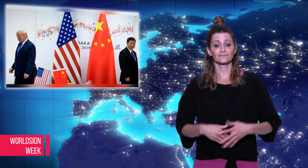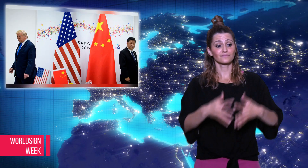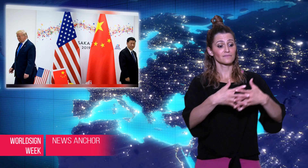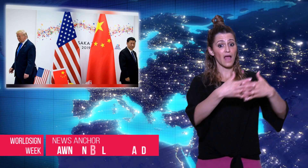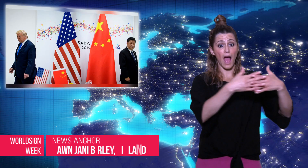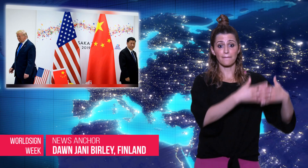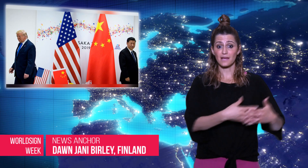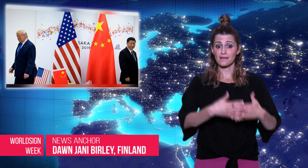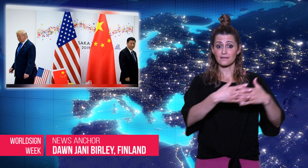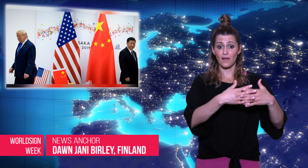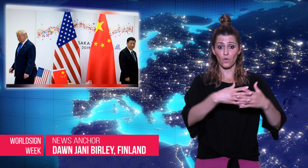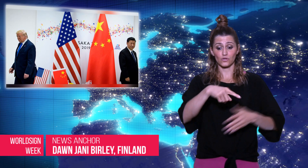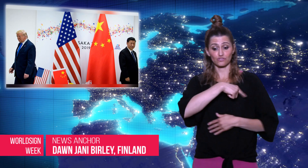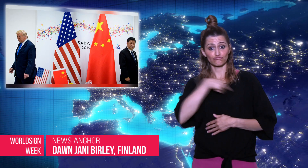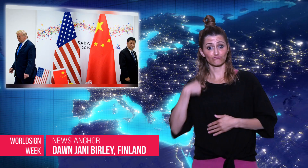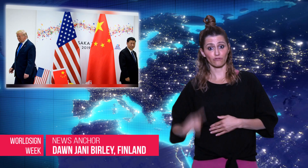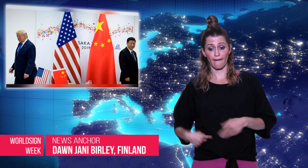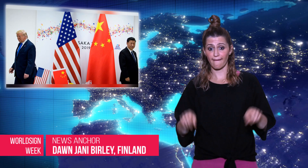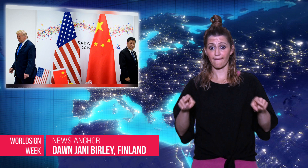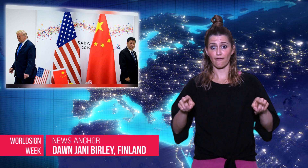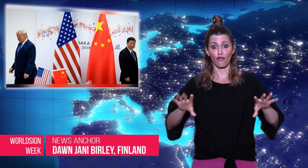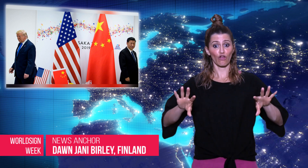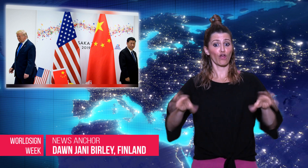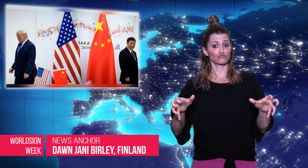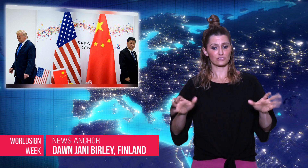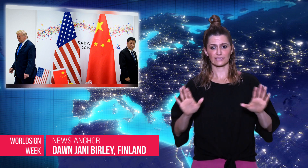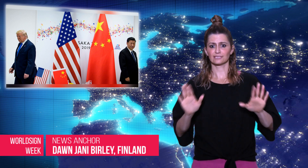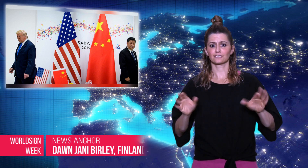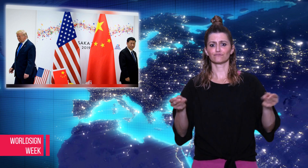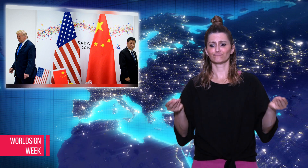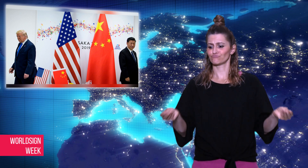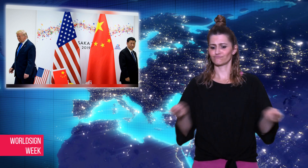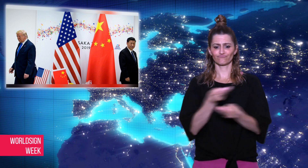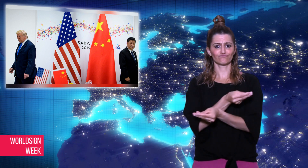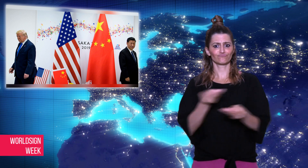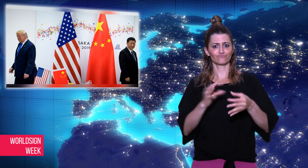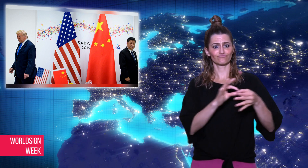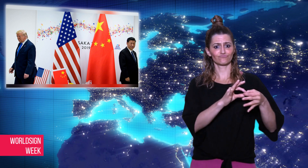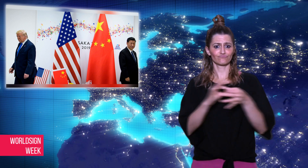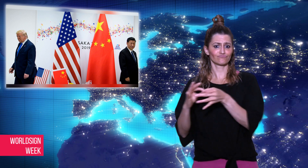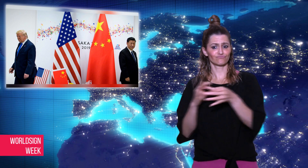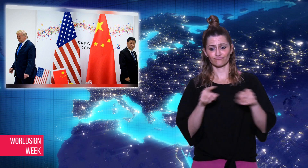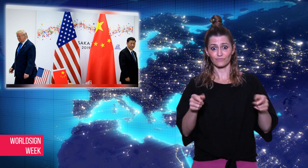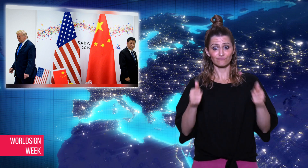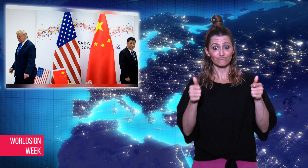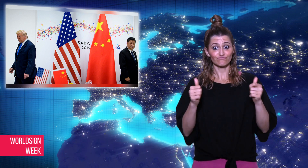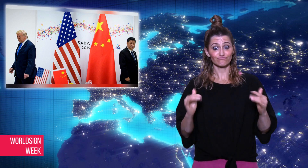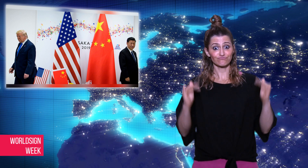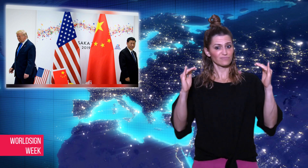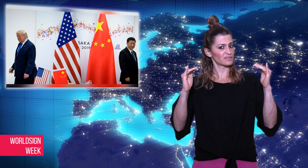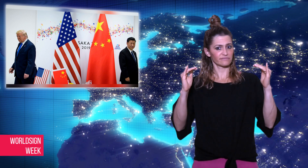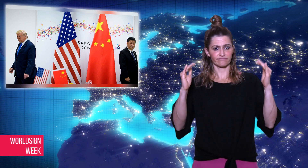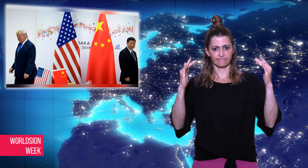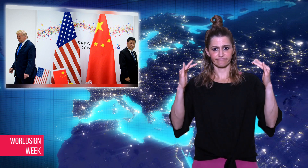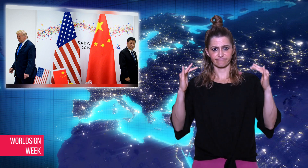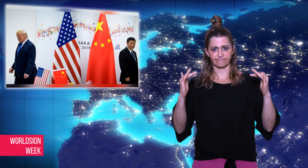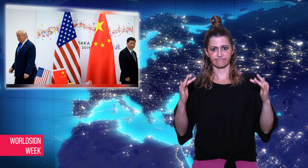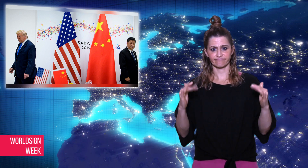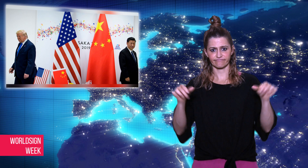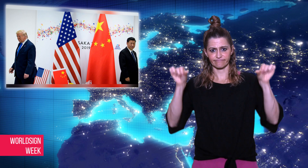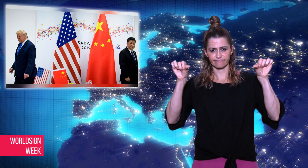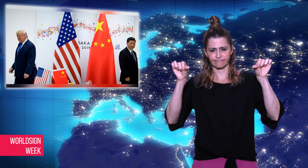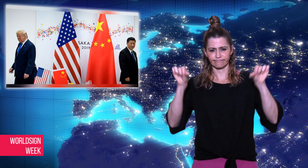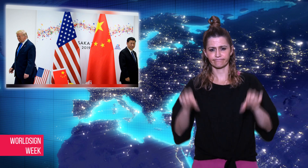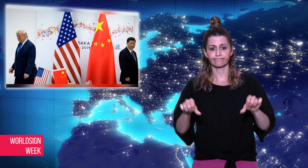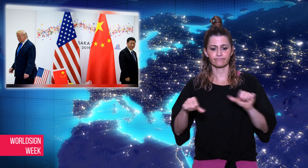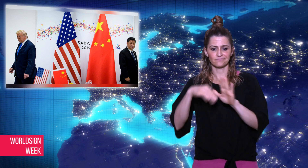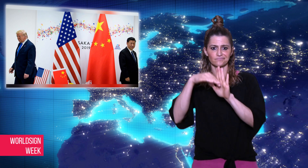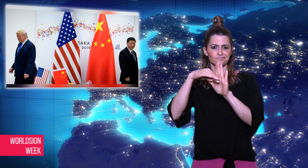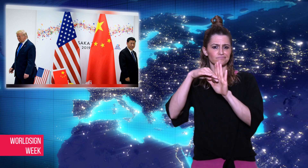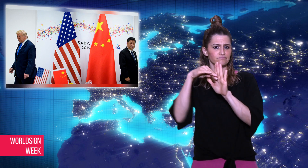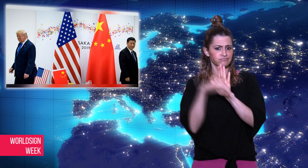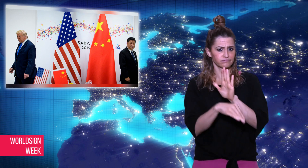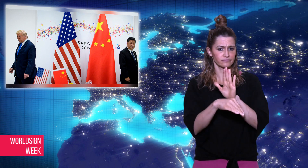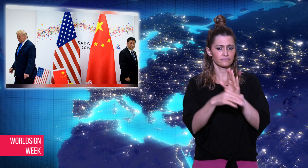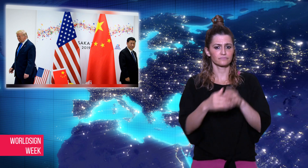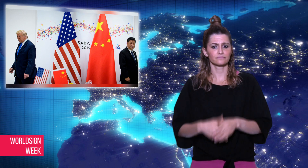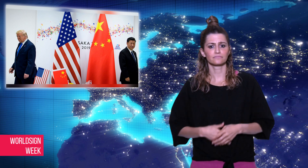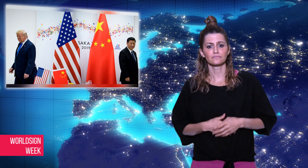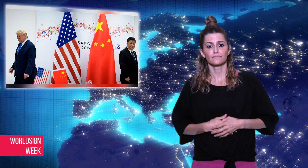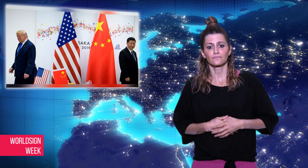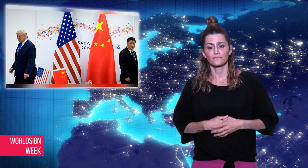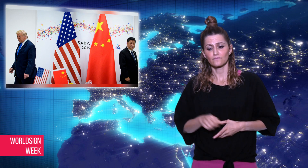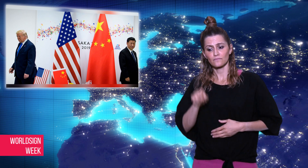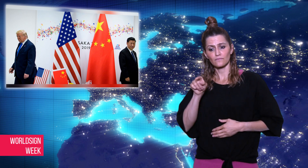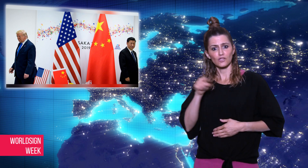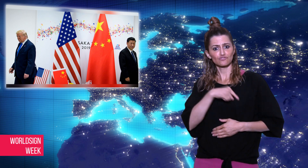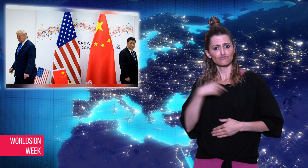[Dawn]: Trade relations between the US and China